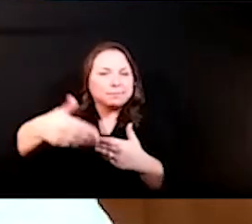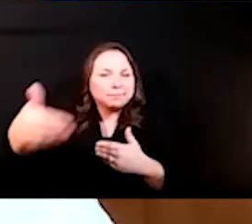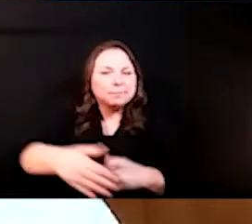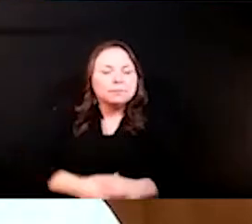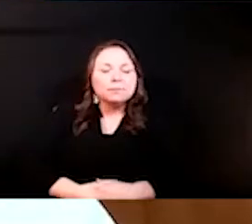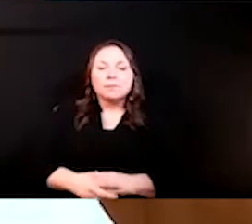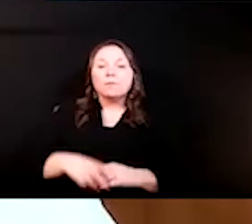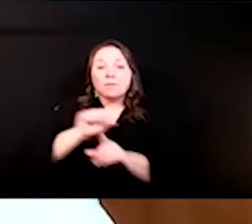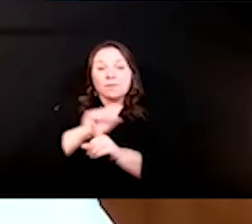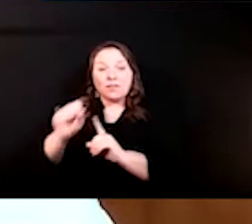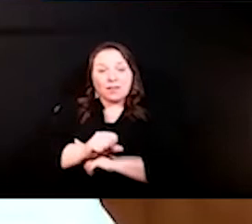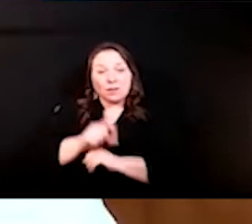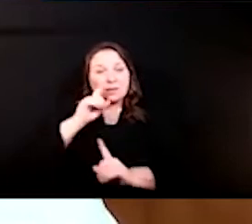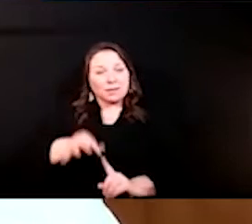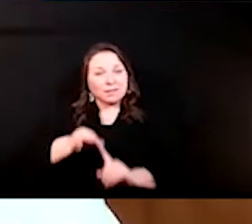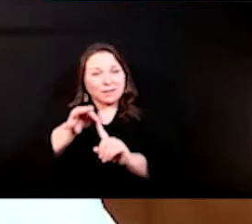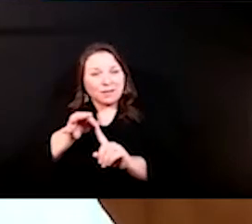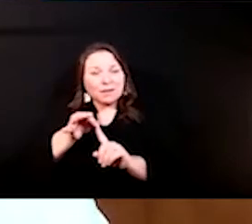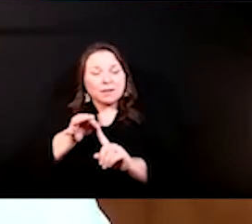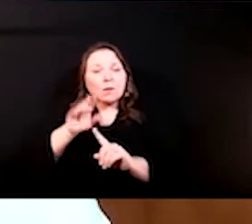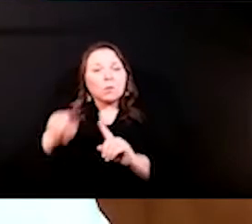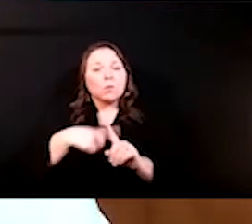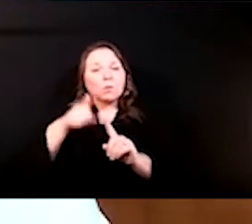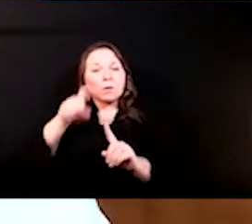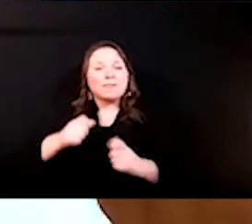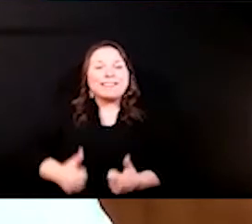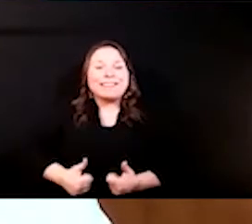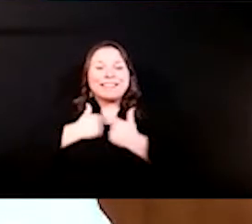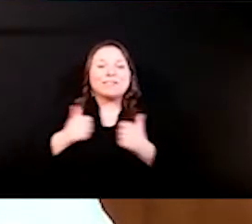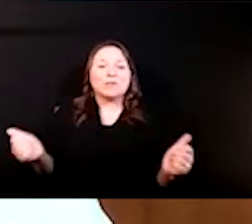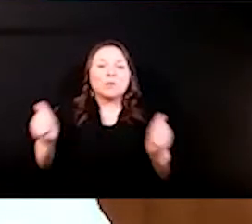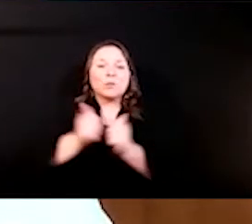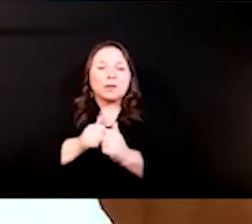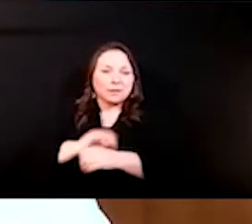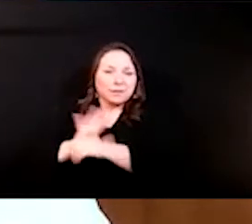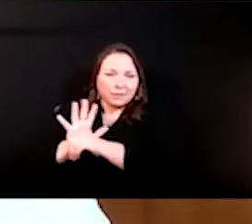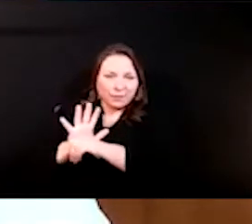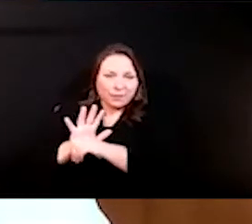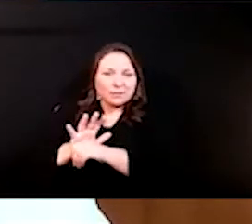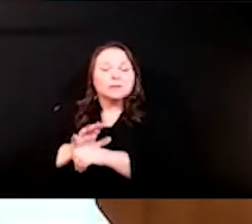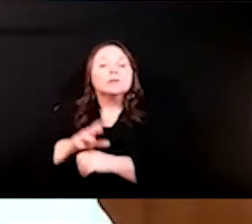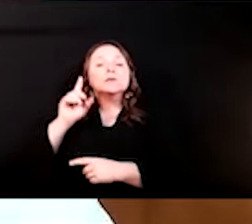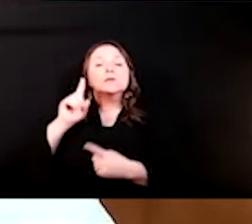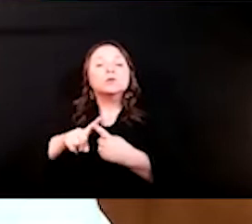KNOW YET. TIME WILL TELL. THE SITUATION WE'RE IN NEED OF IS ONE WHERE WE HAVE TO LIVE WITH THE VIRUS. AND TO AVOID THAT,